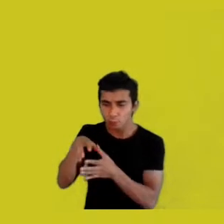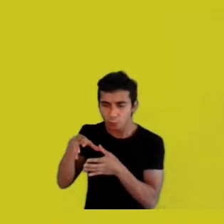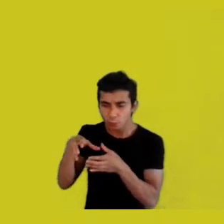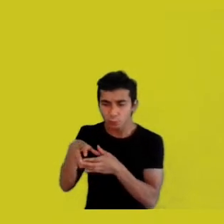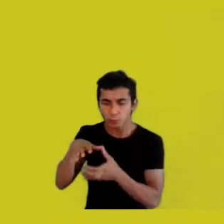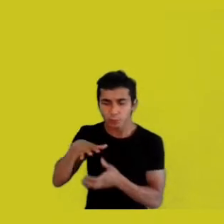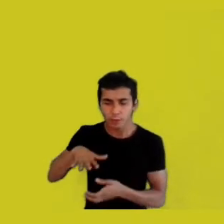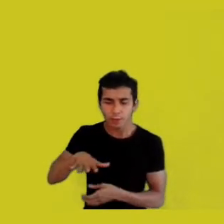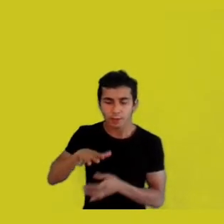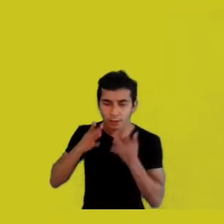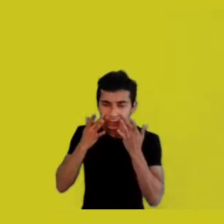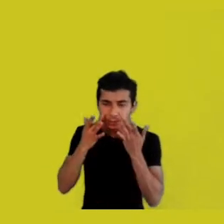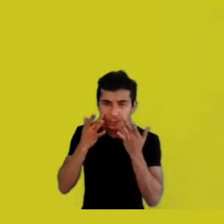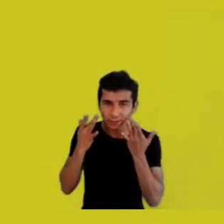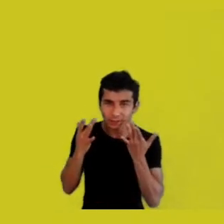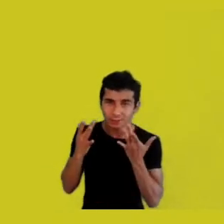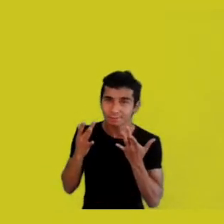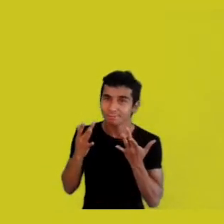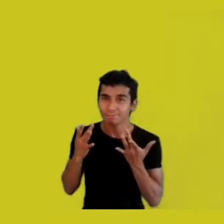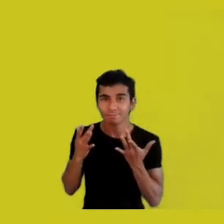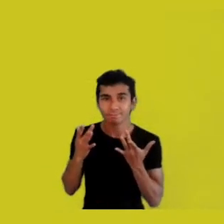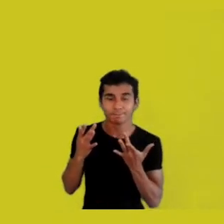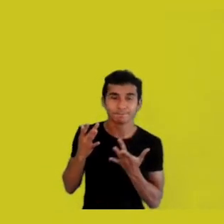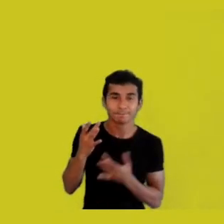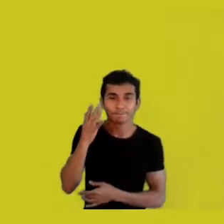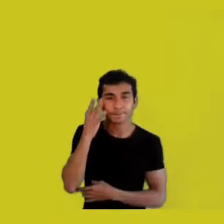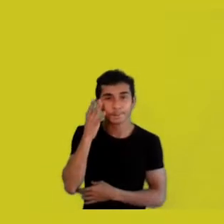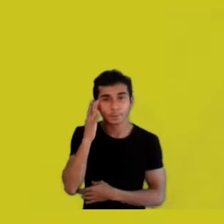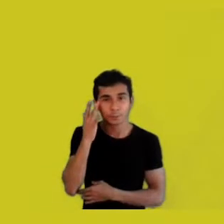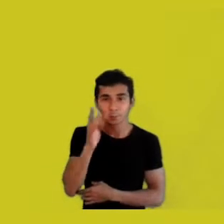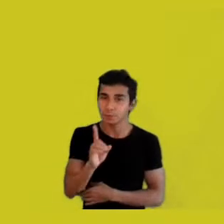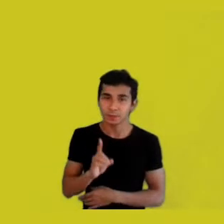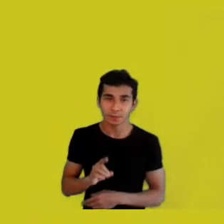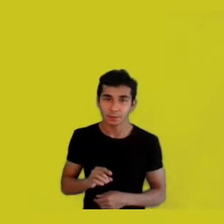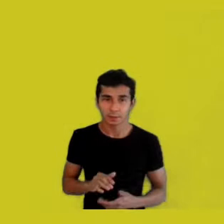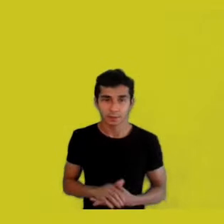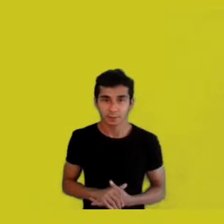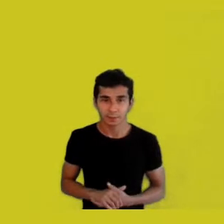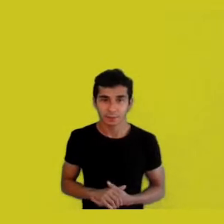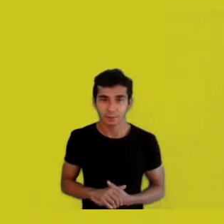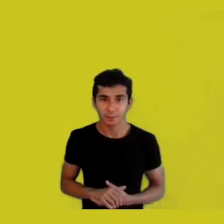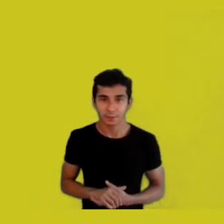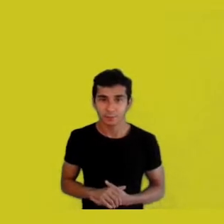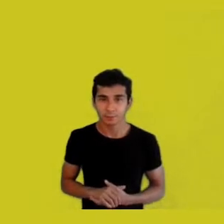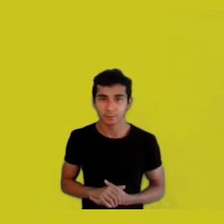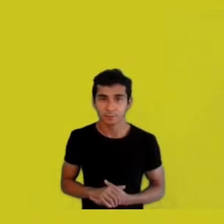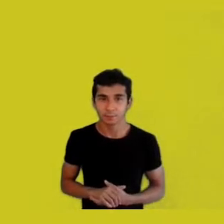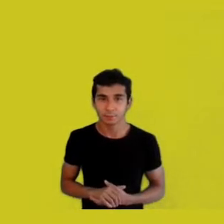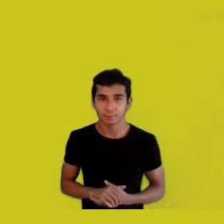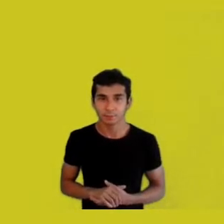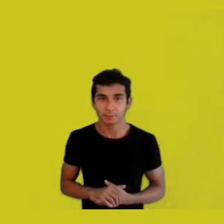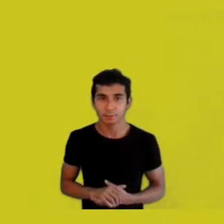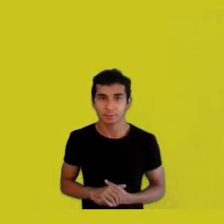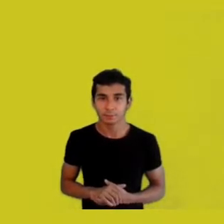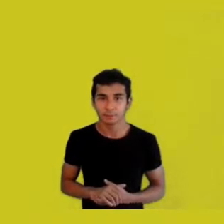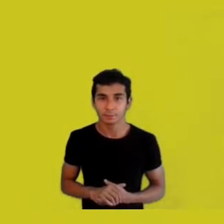perhaps this would be the last place, before Thaís,